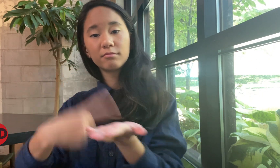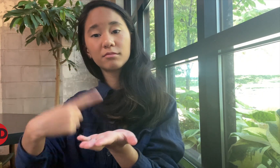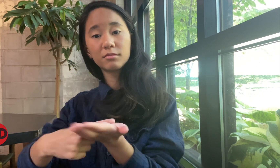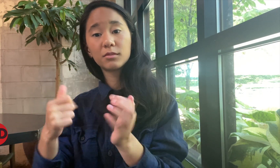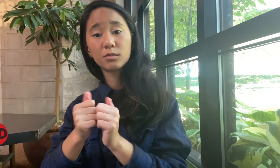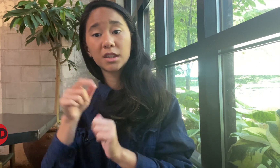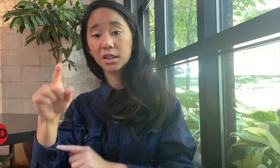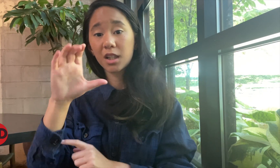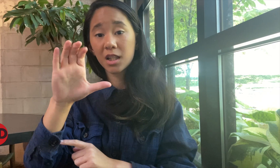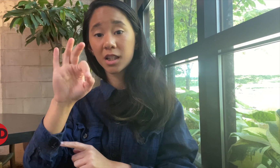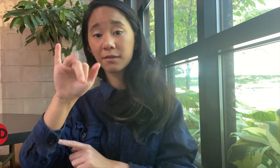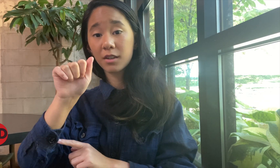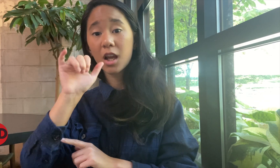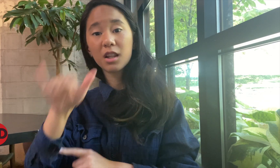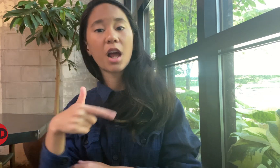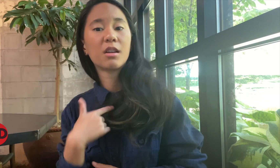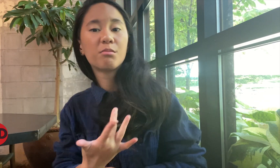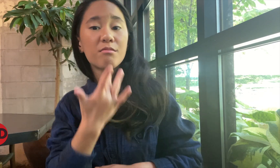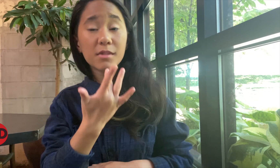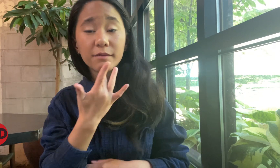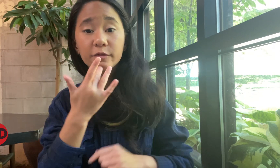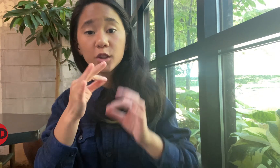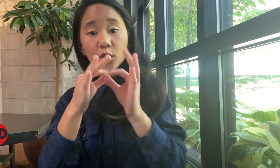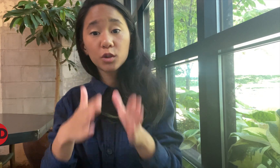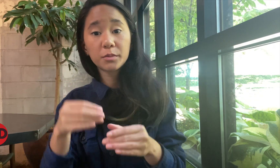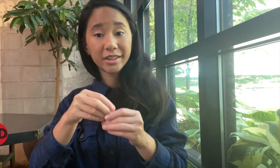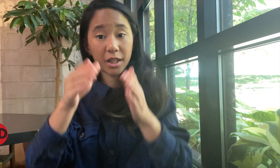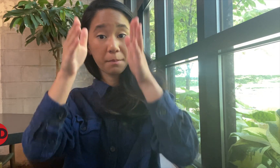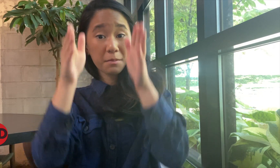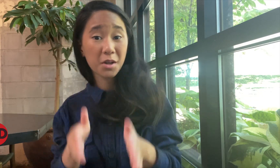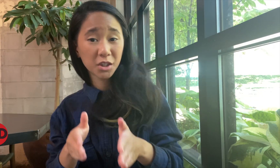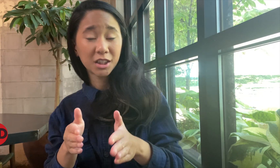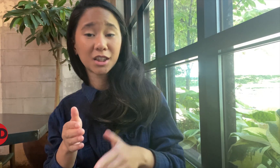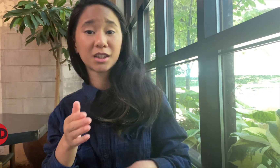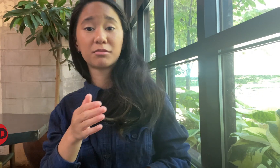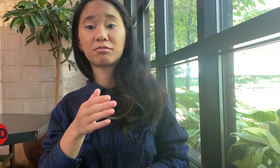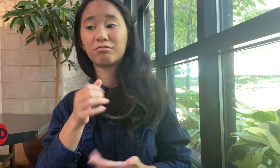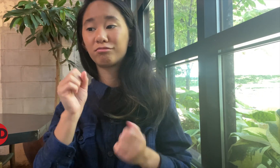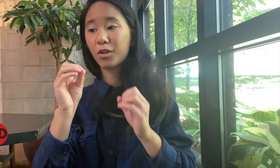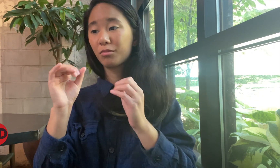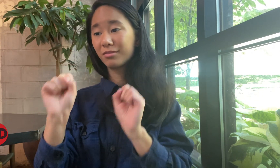I preferred physical interpreters because of technical difficulties.